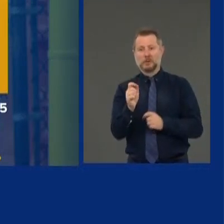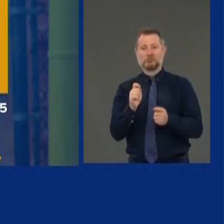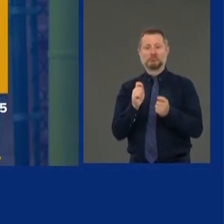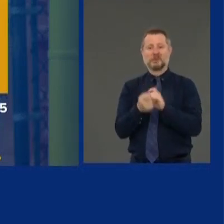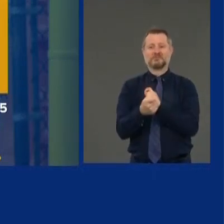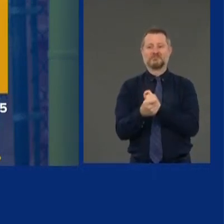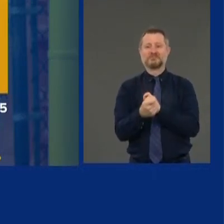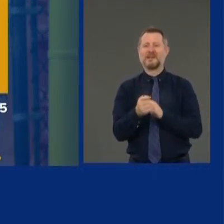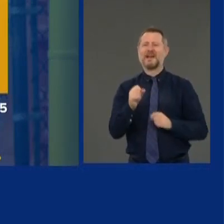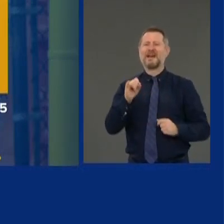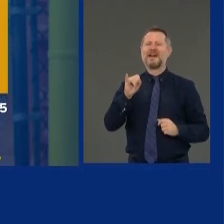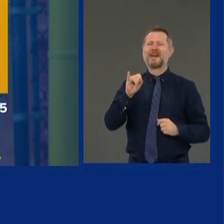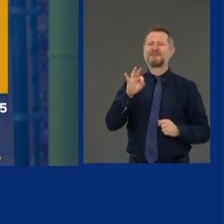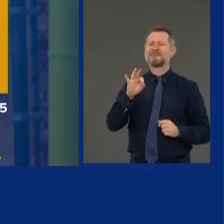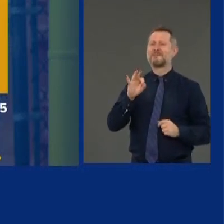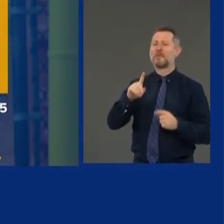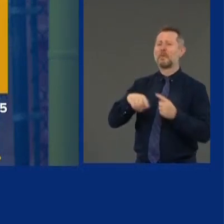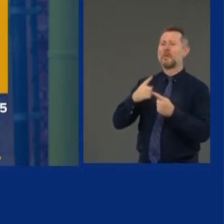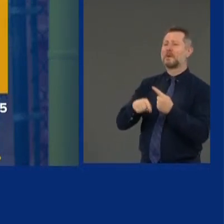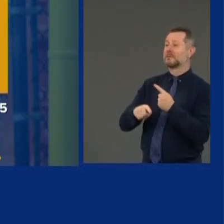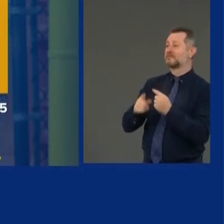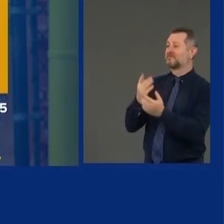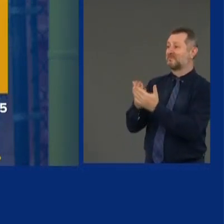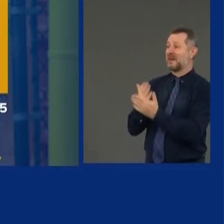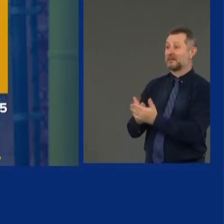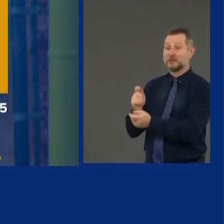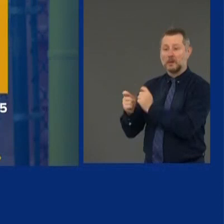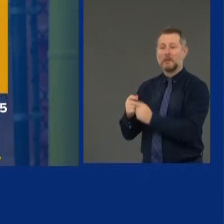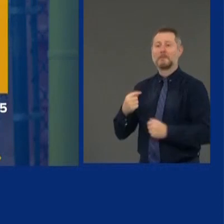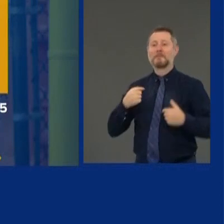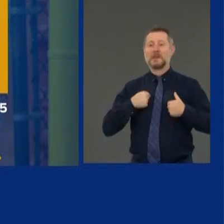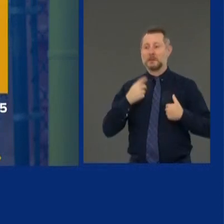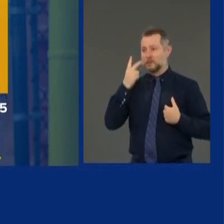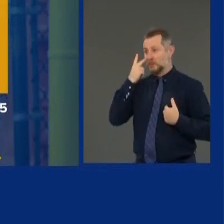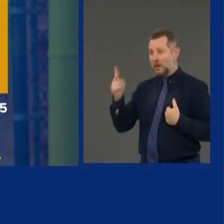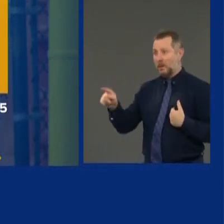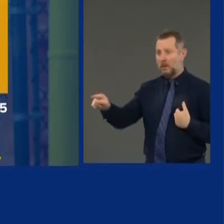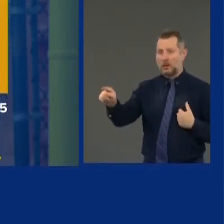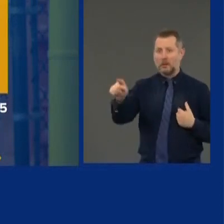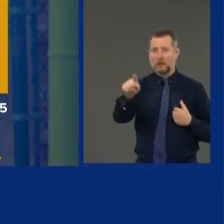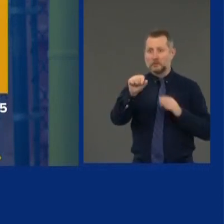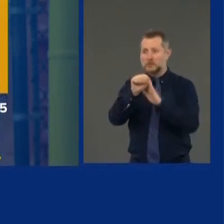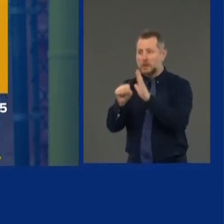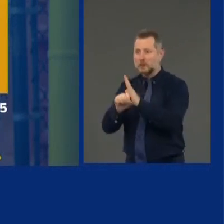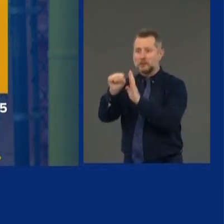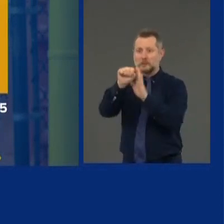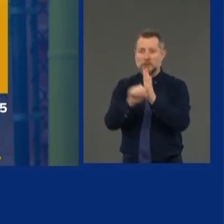THEY CHANGE THEIR PROJECTION